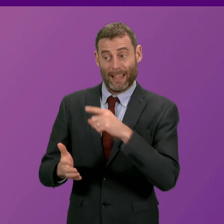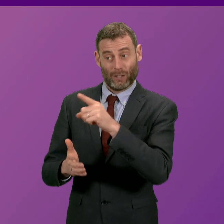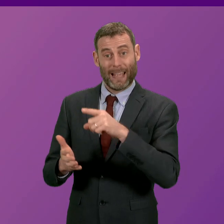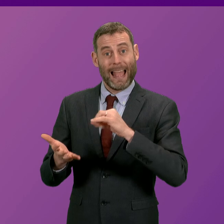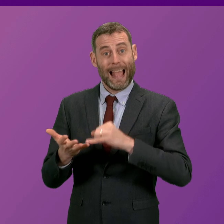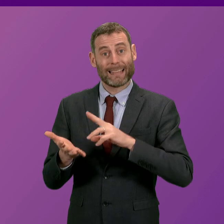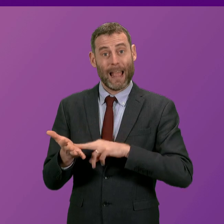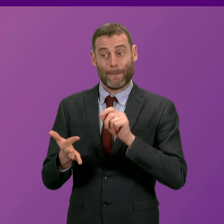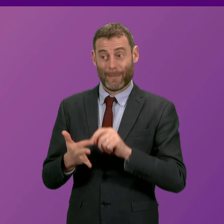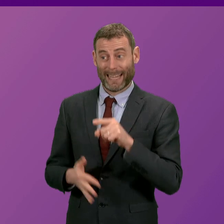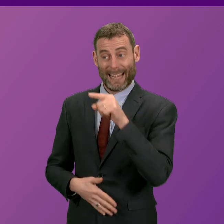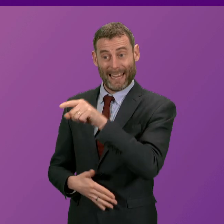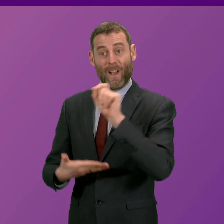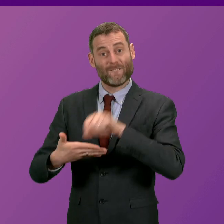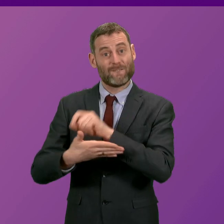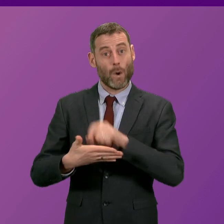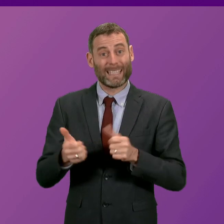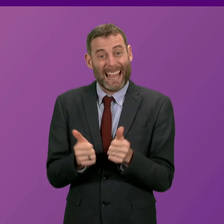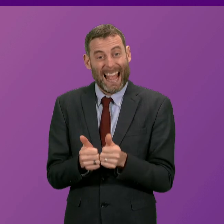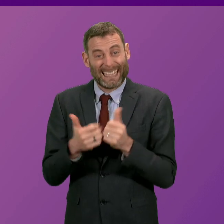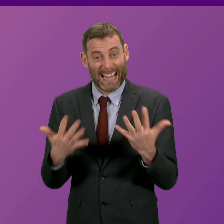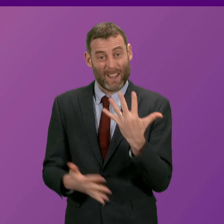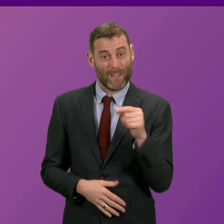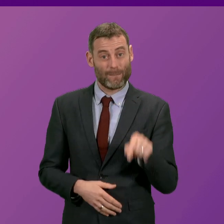£5.2 billion of additional money coming to the Scottish Government.